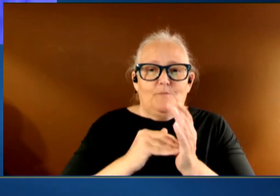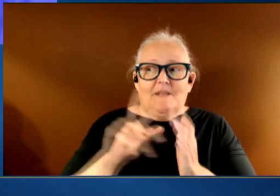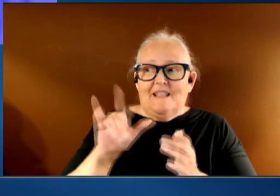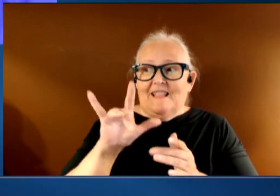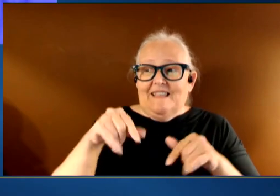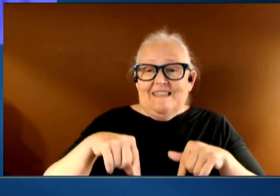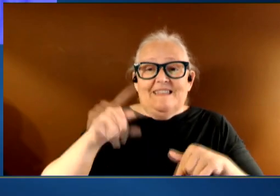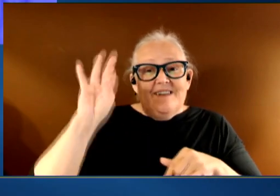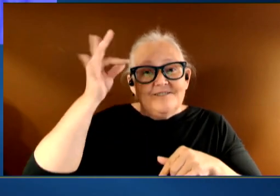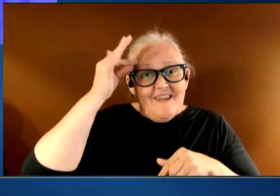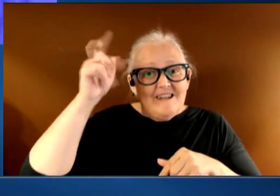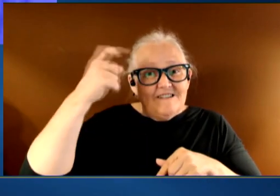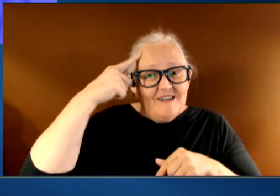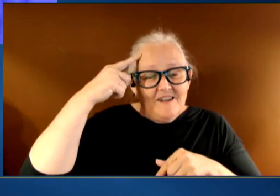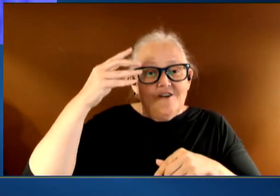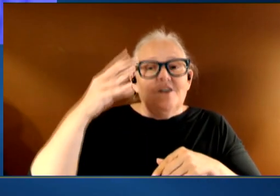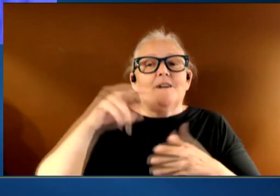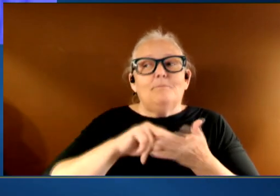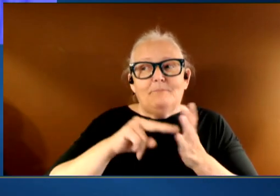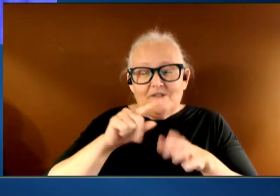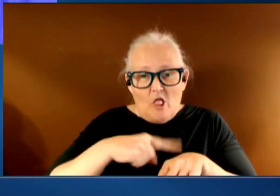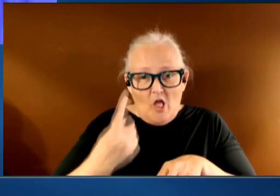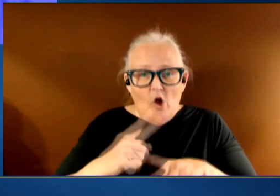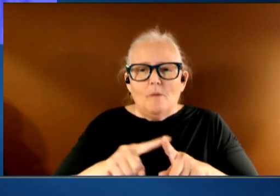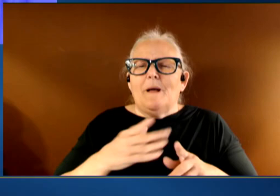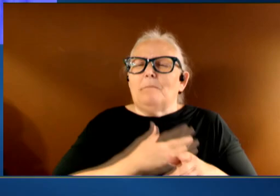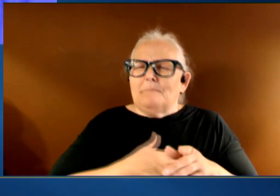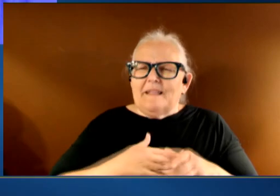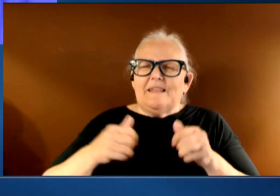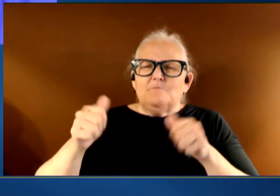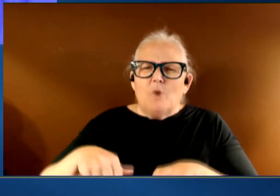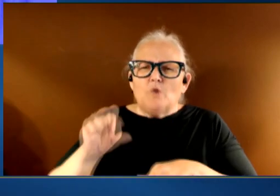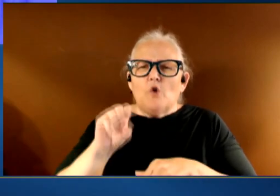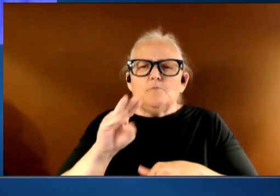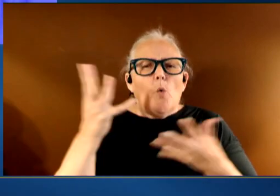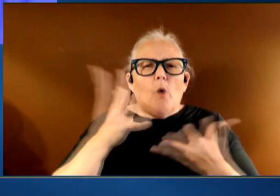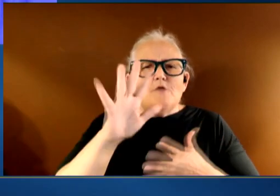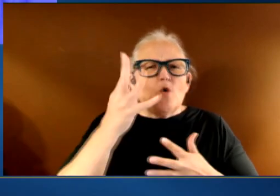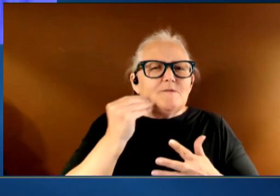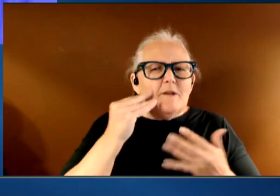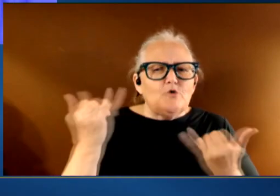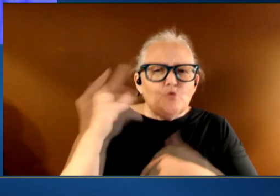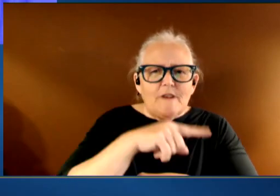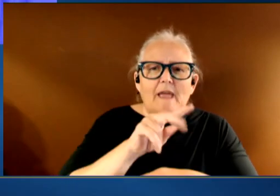long, but please, please share on social media your experience here today. Hashtag HHS Sickle